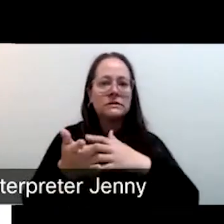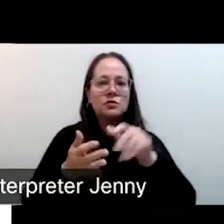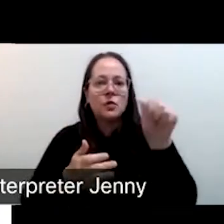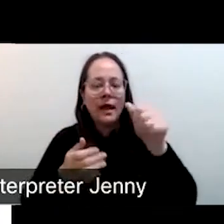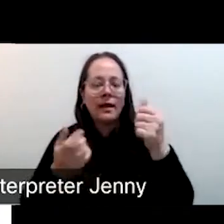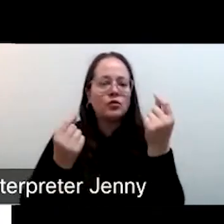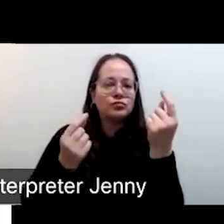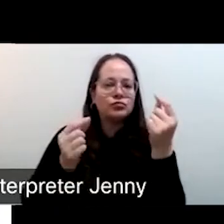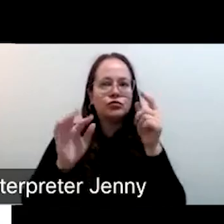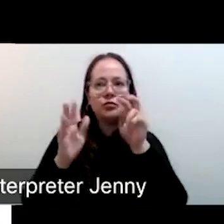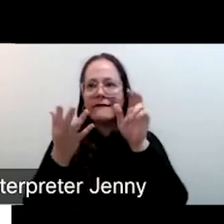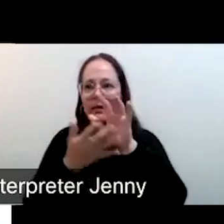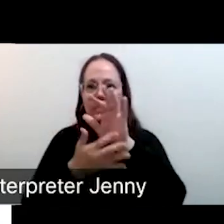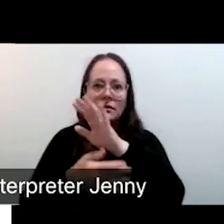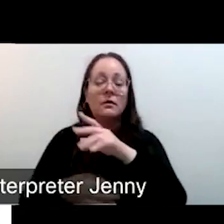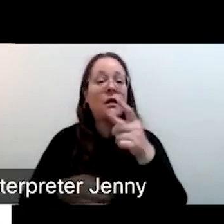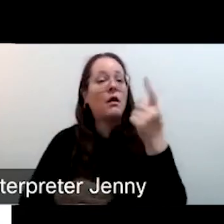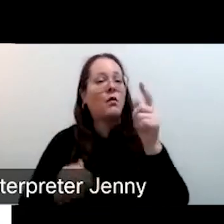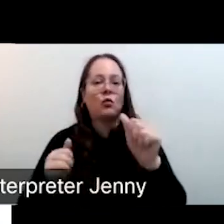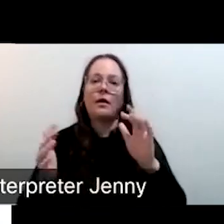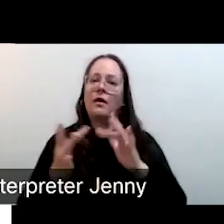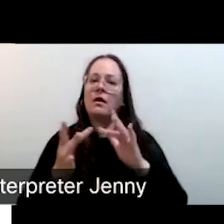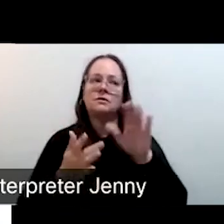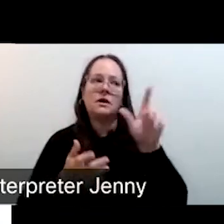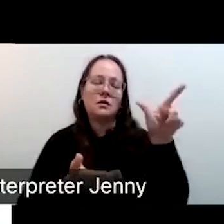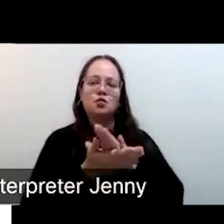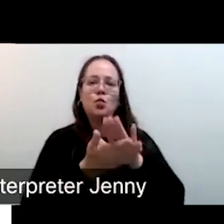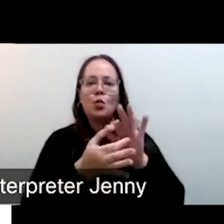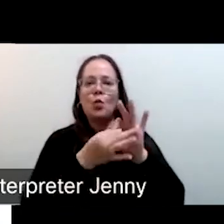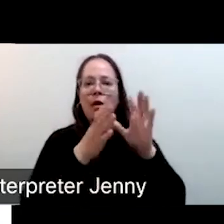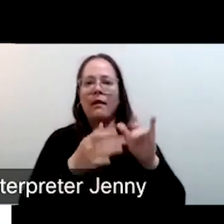As always, you can also contact your school coordinator with any questions that you have.